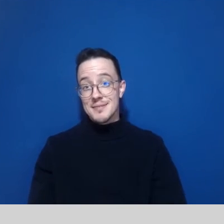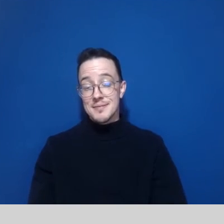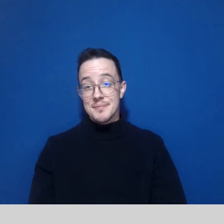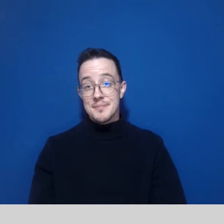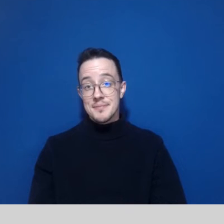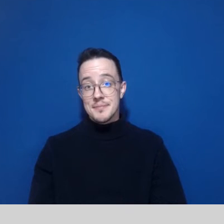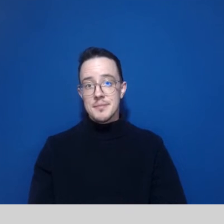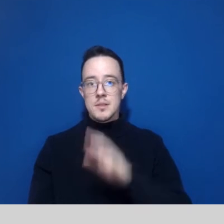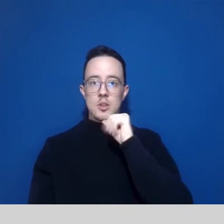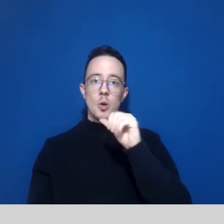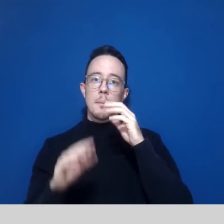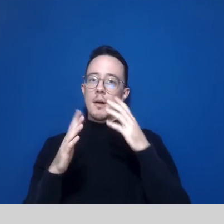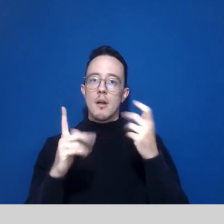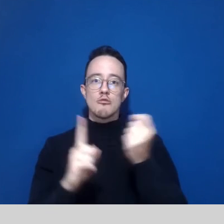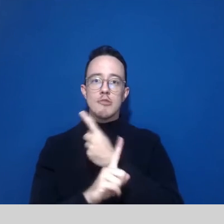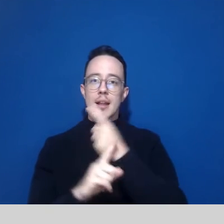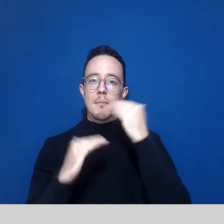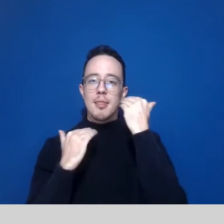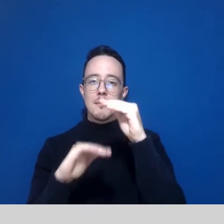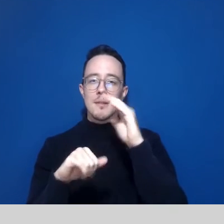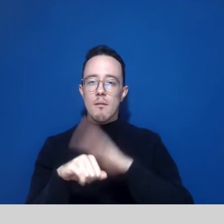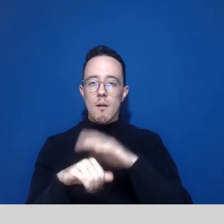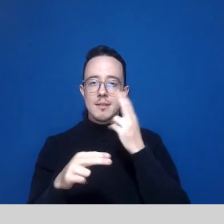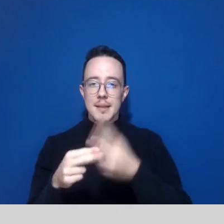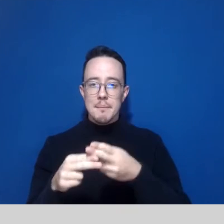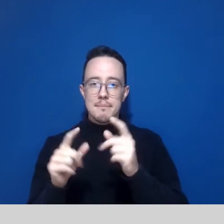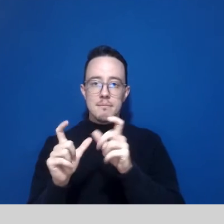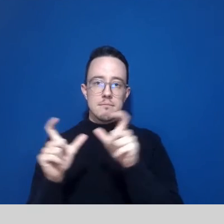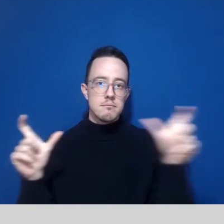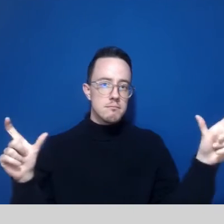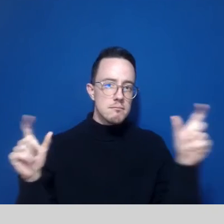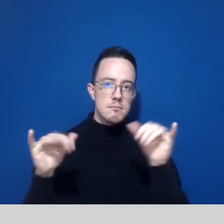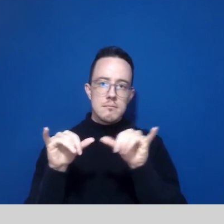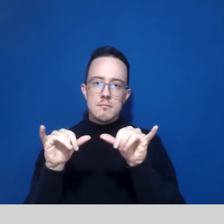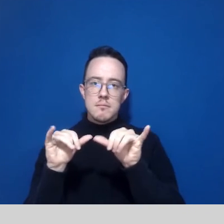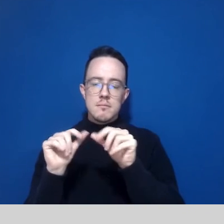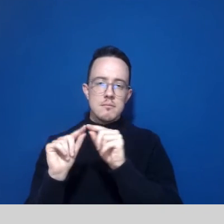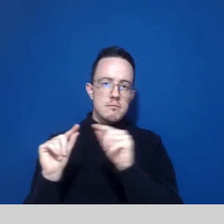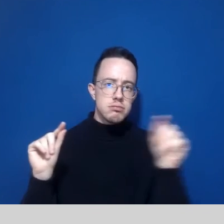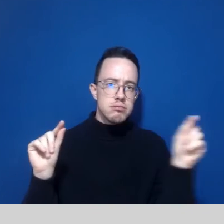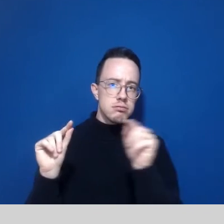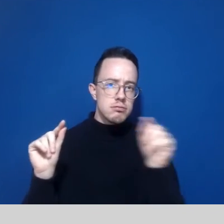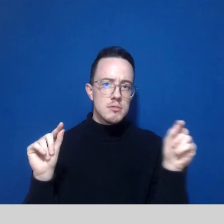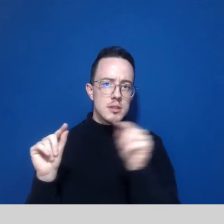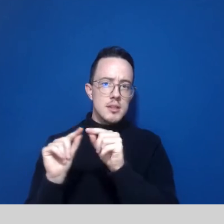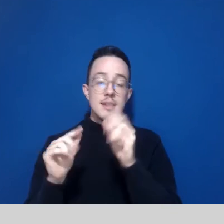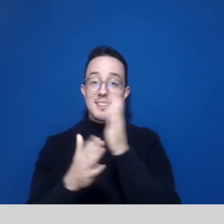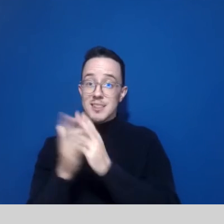Don't assume anything. So don't put any random limit on the length of the rope names.